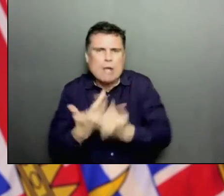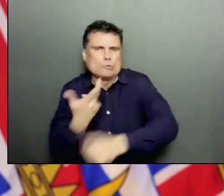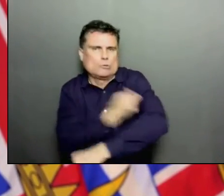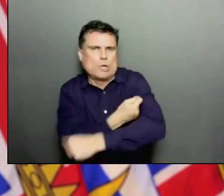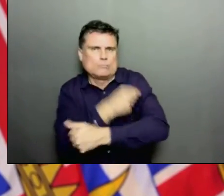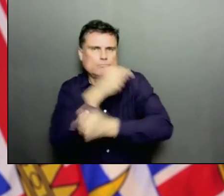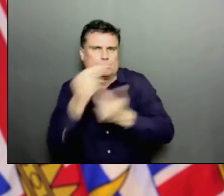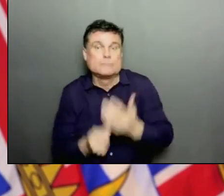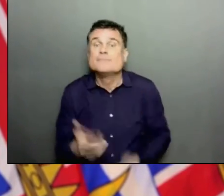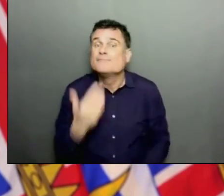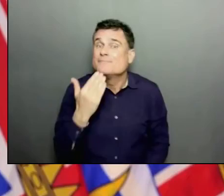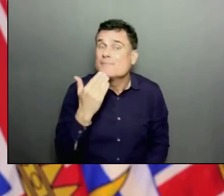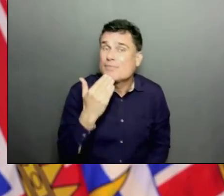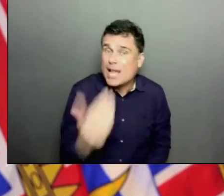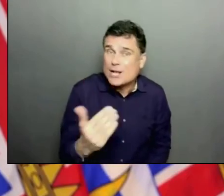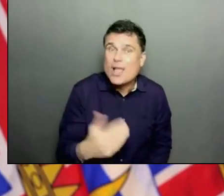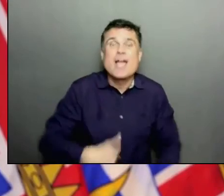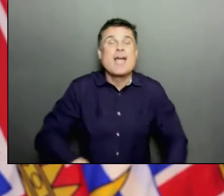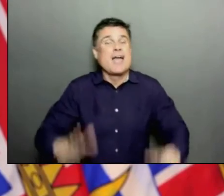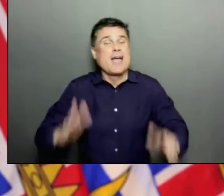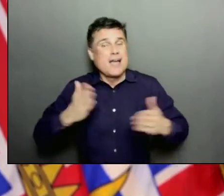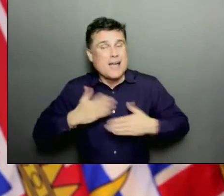Christmas.